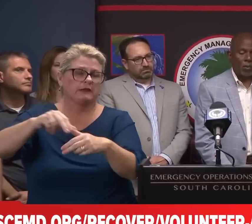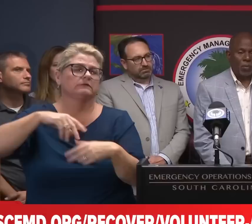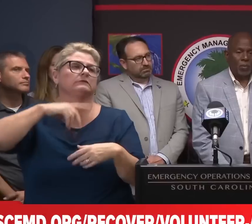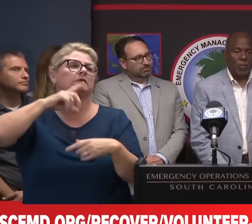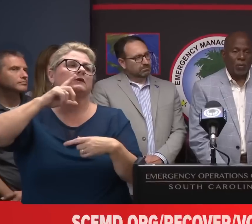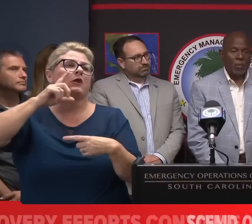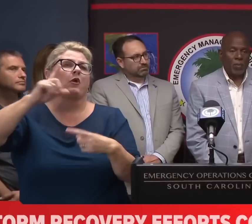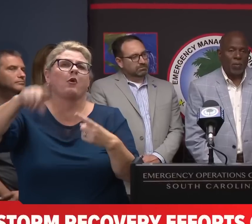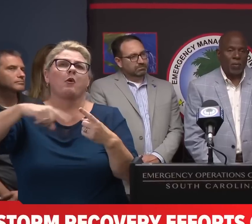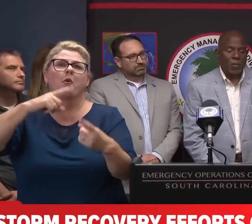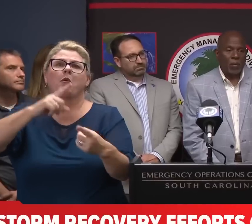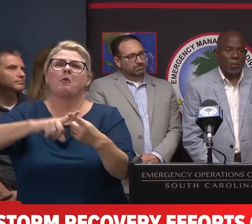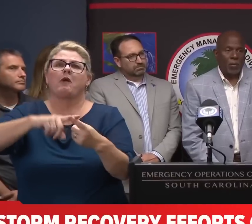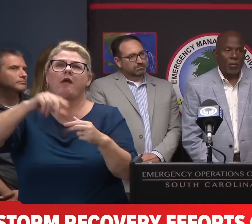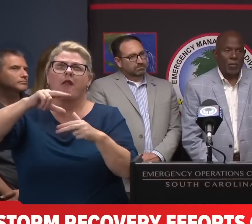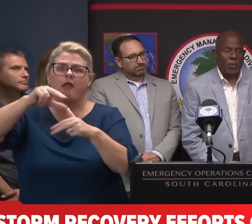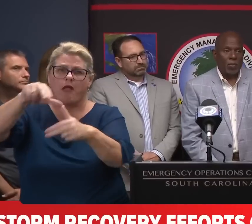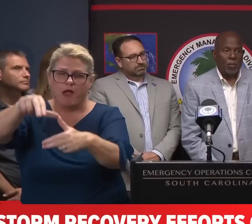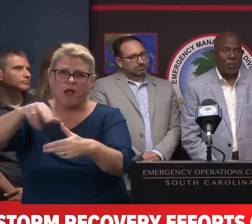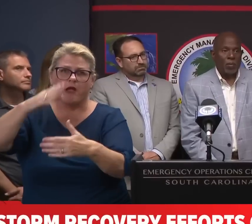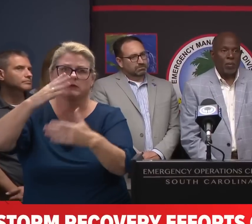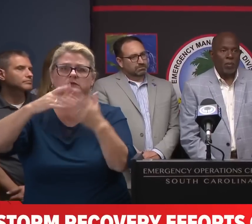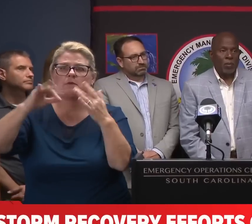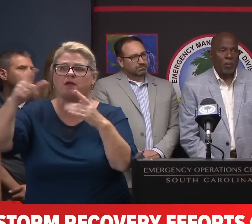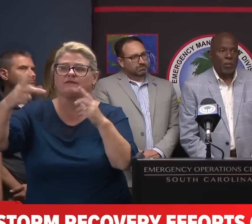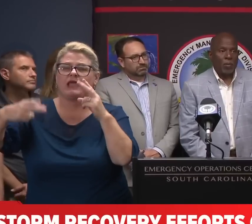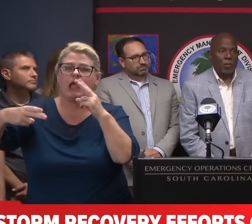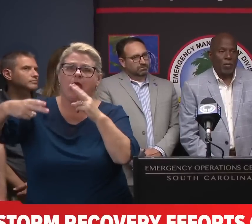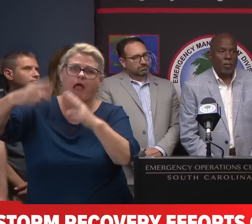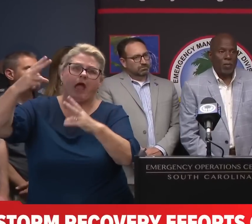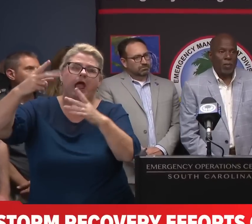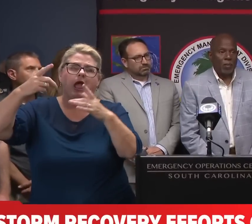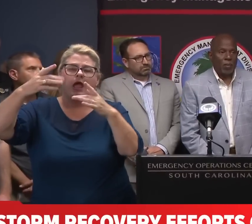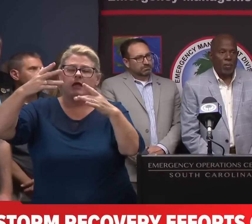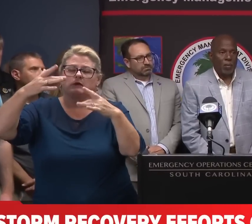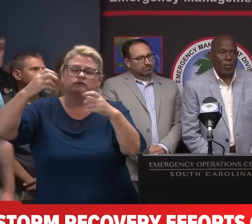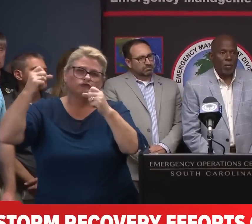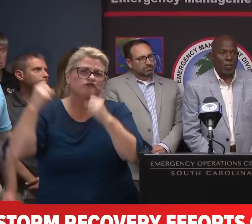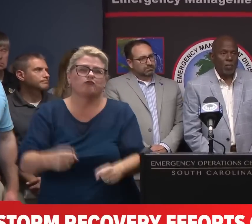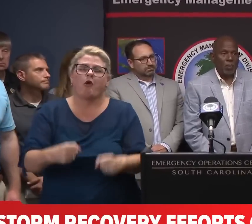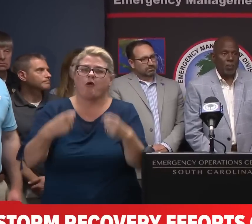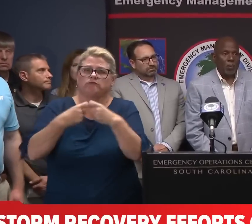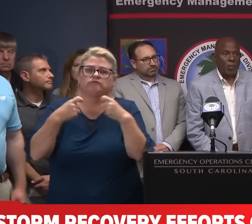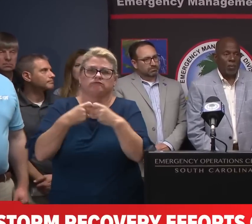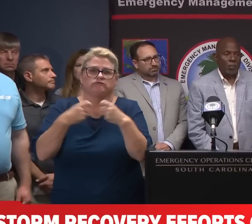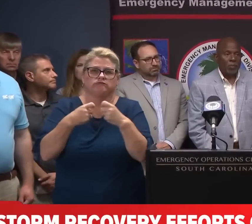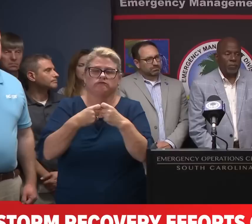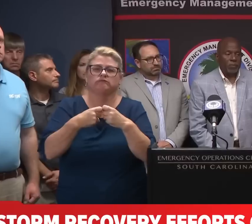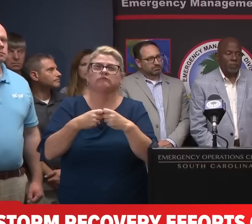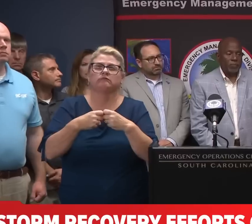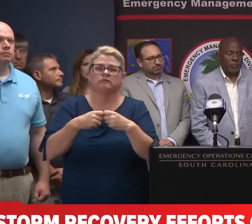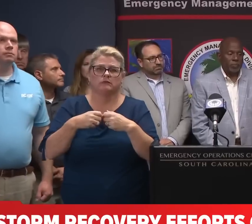um more damage done to some of the high voltage transmission lines. We just wondering, you know, what we actually knew about the vulnerability of the system heading into this,